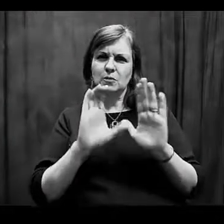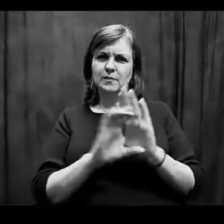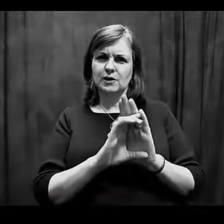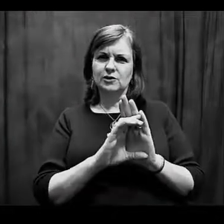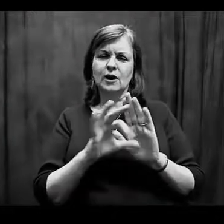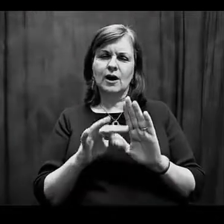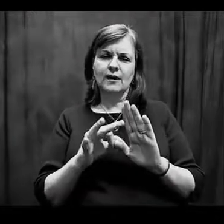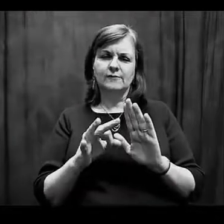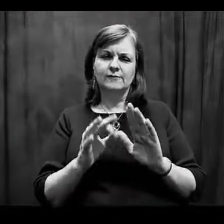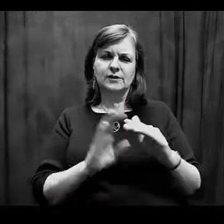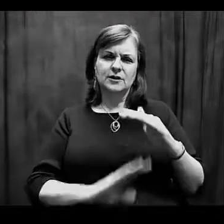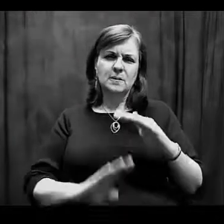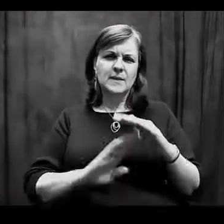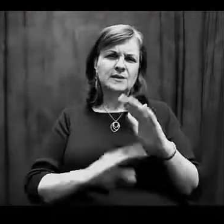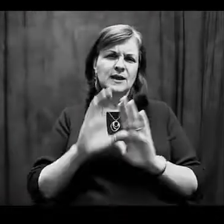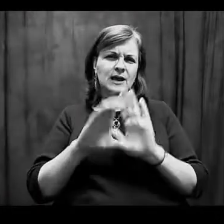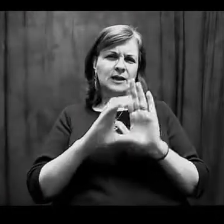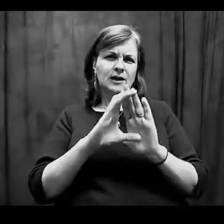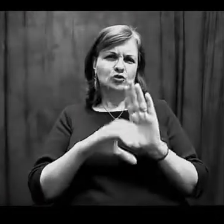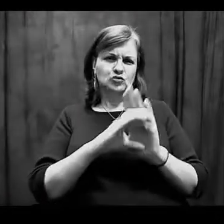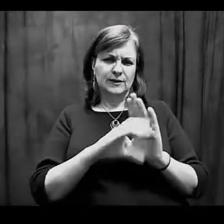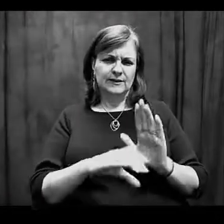these are some of the basic characteristics that